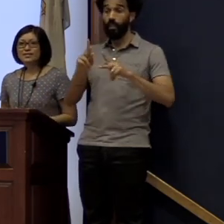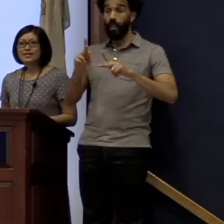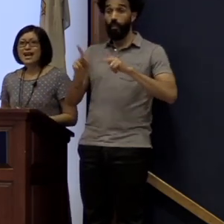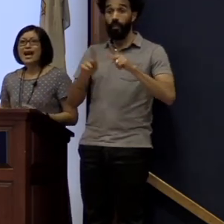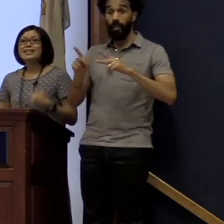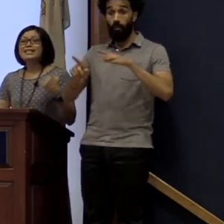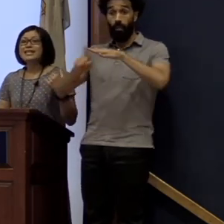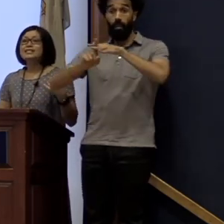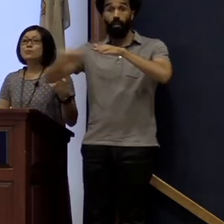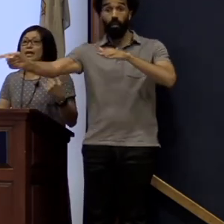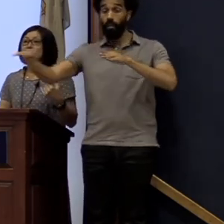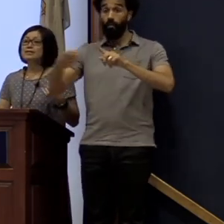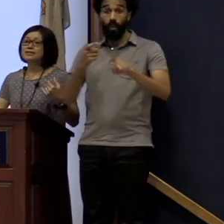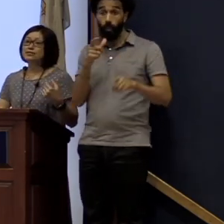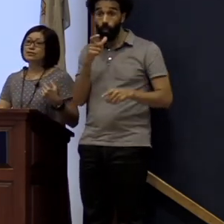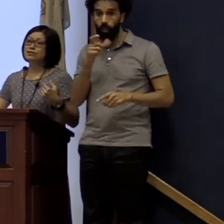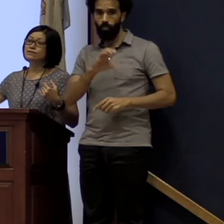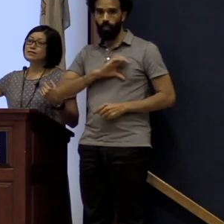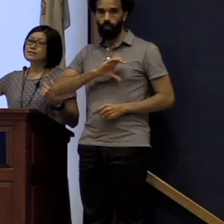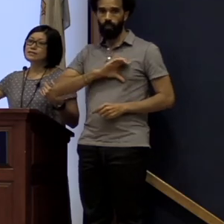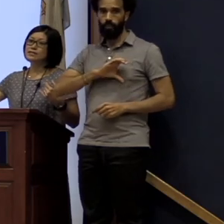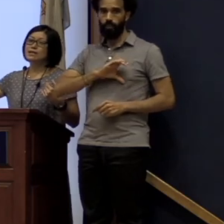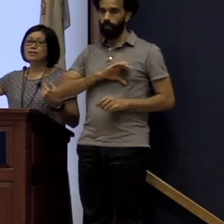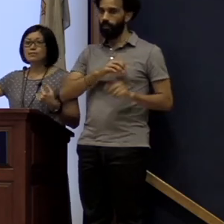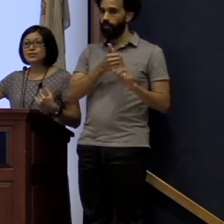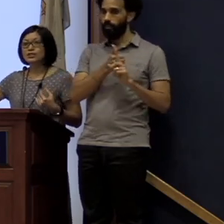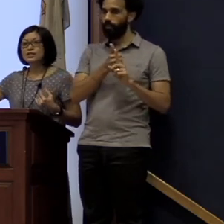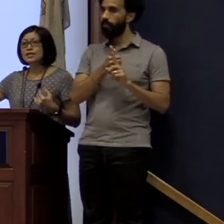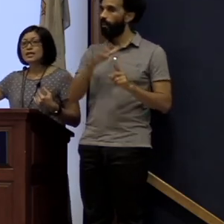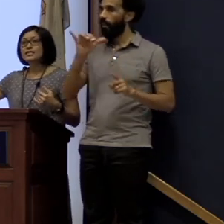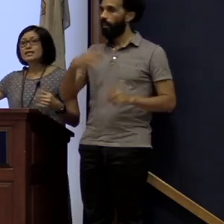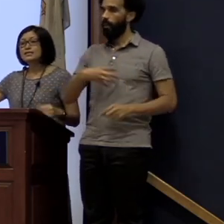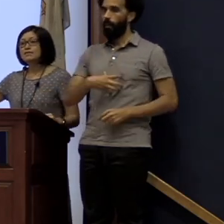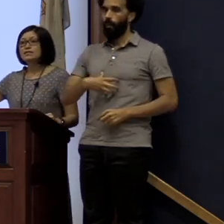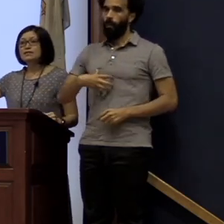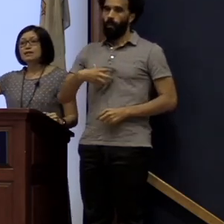I think that's when the discourse of systemic oppression that is visited upon